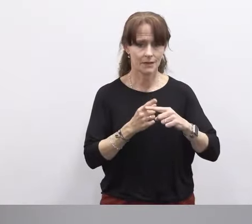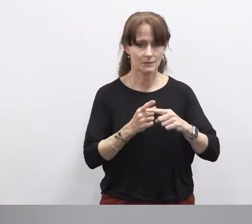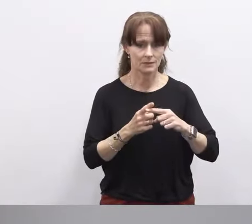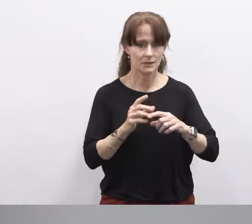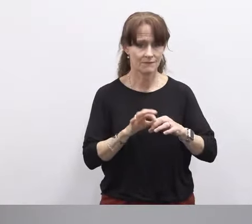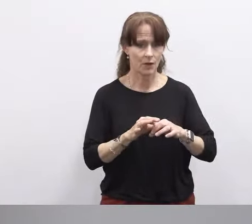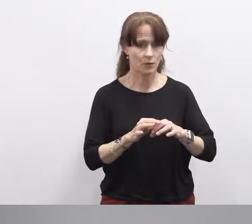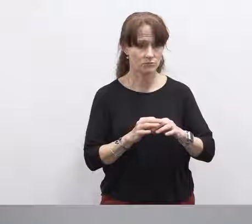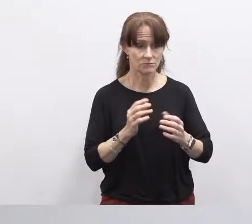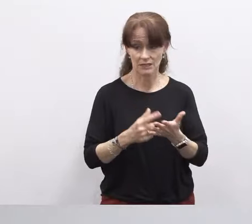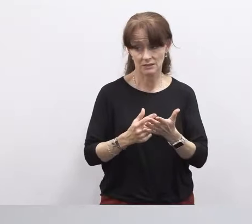any further discussion?